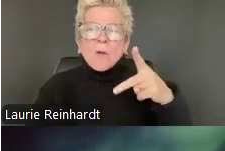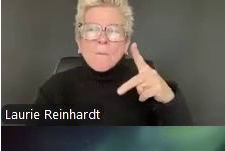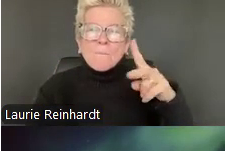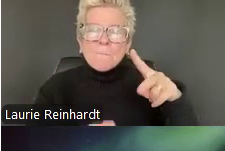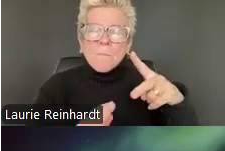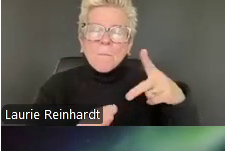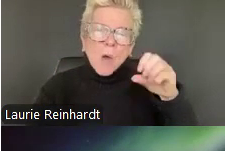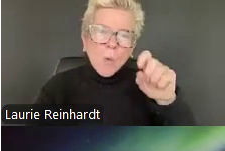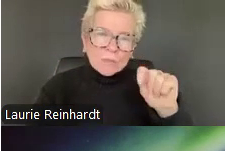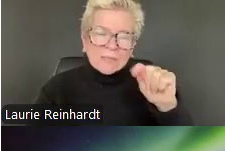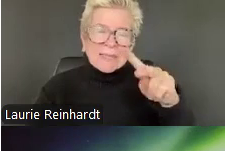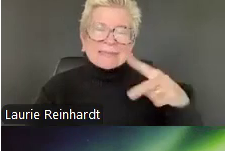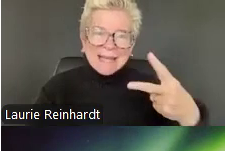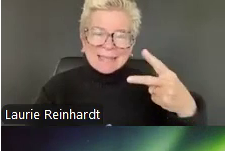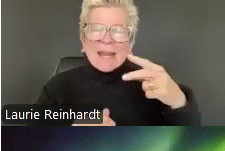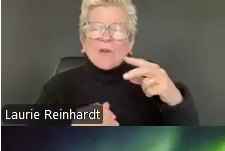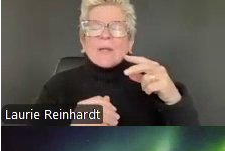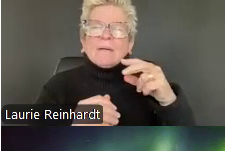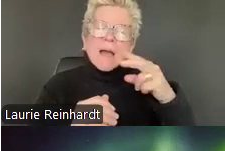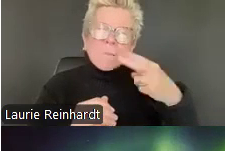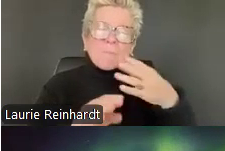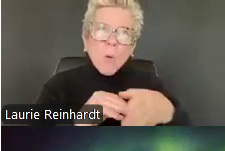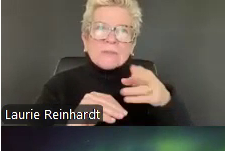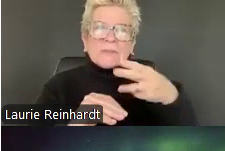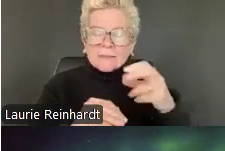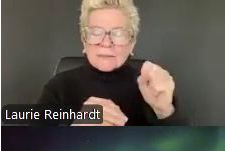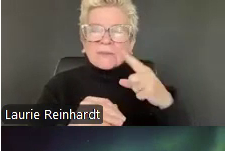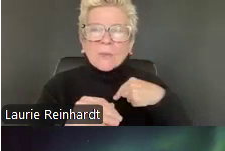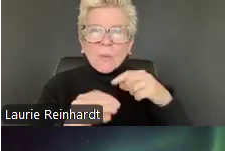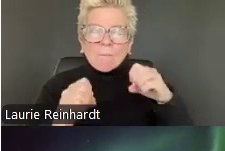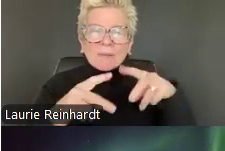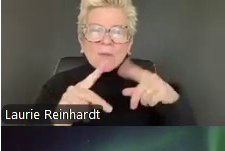and so the dark blue band in the middle is competitive employment